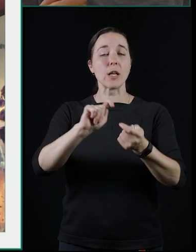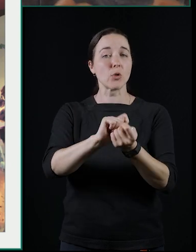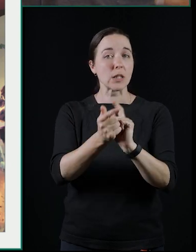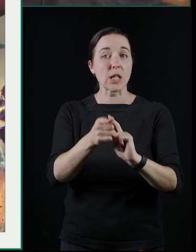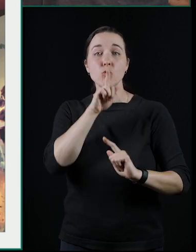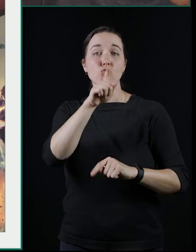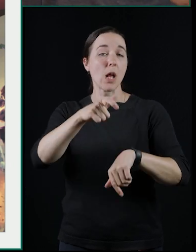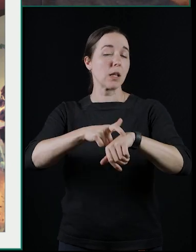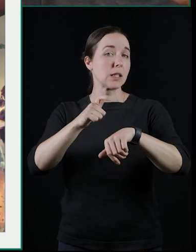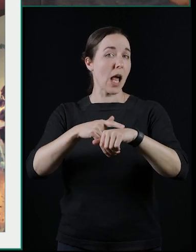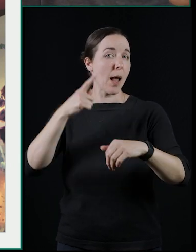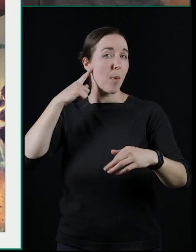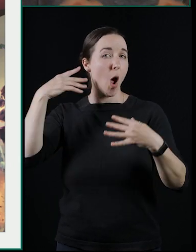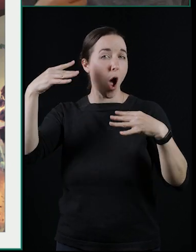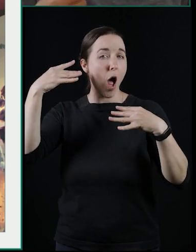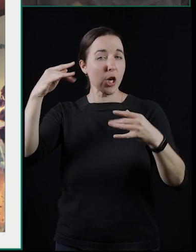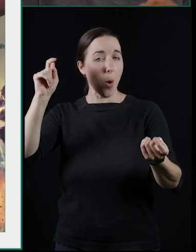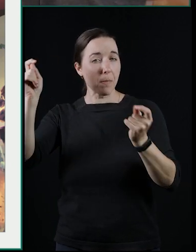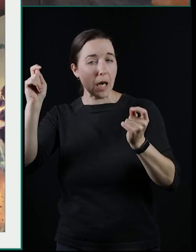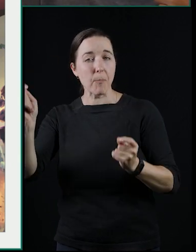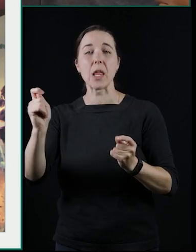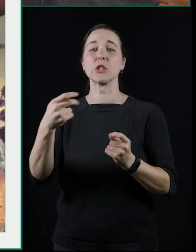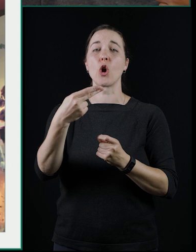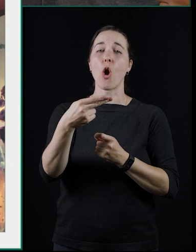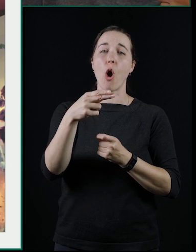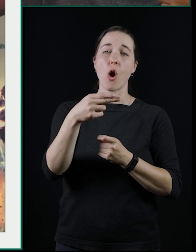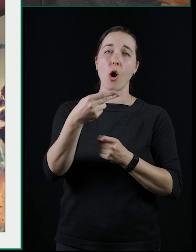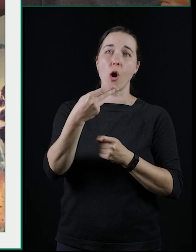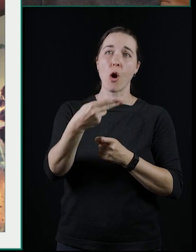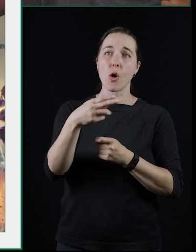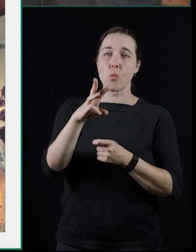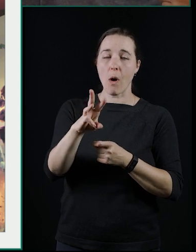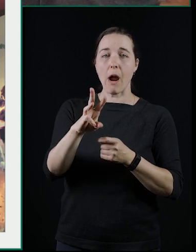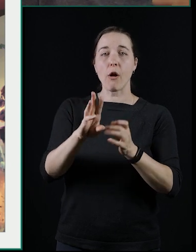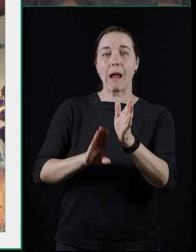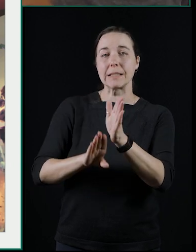real-time audio manipulation. Hardware accelerated audio.